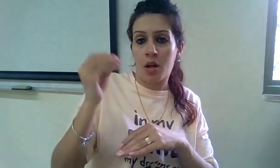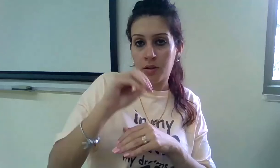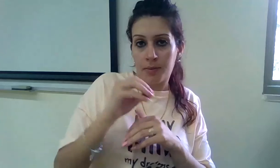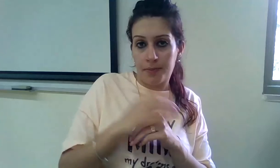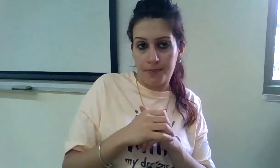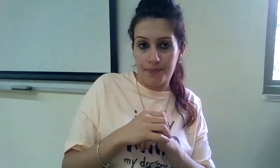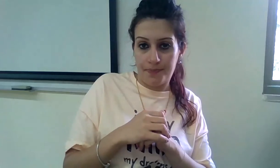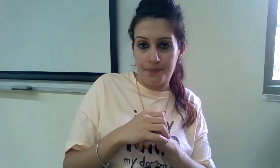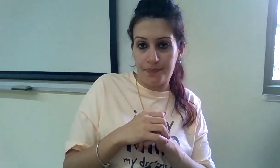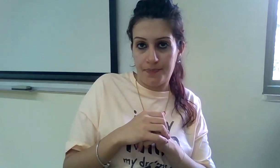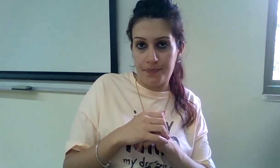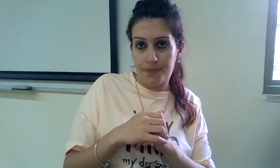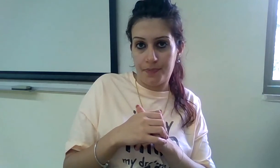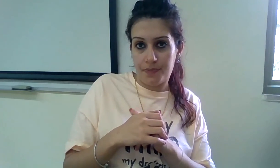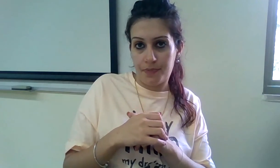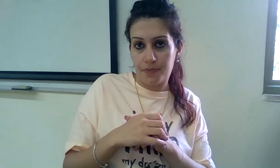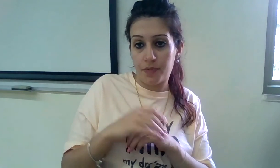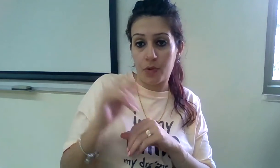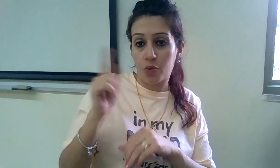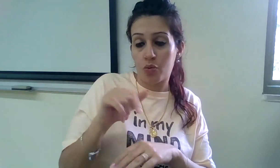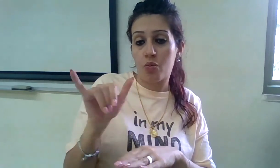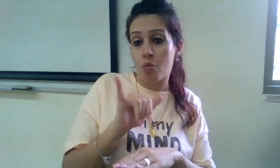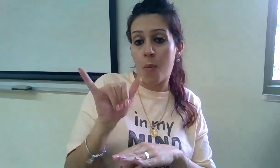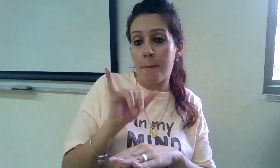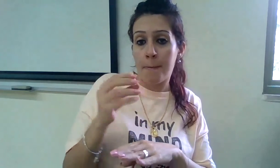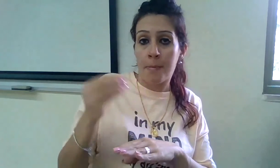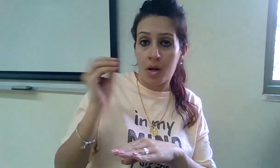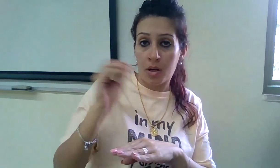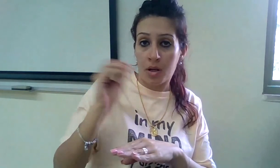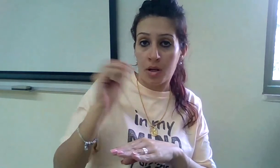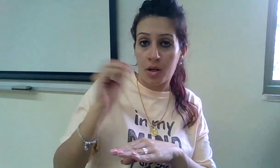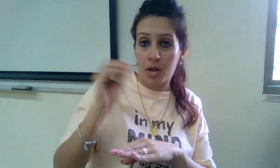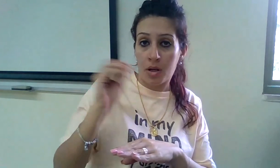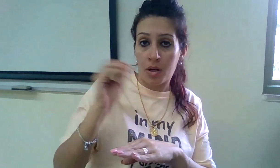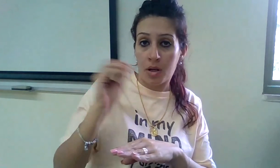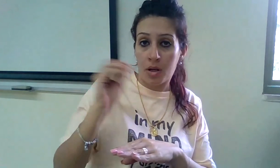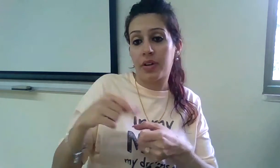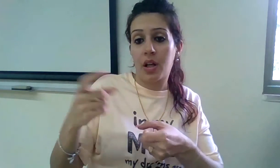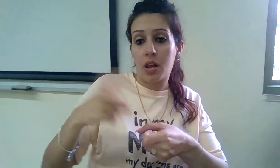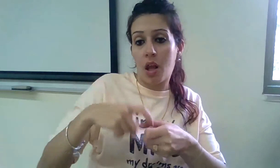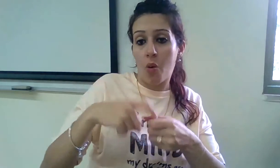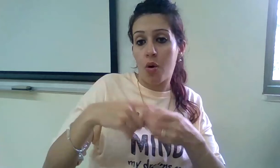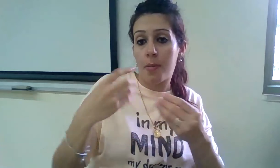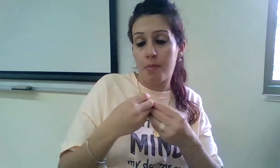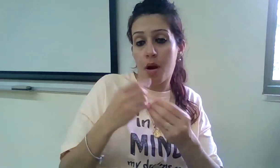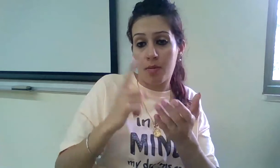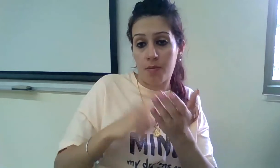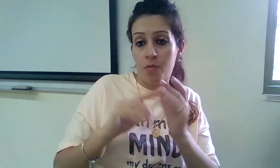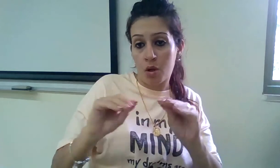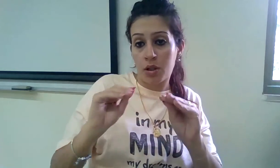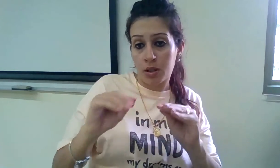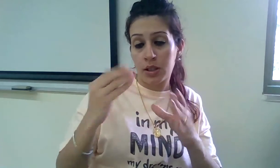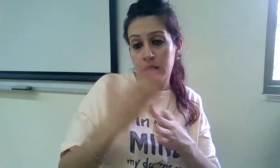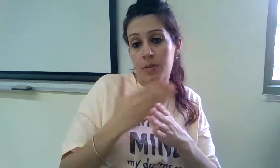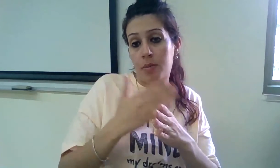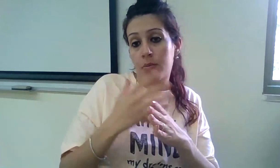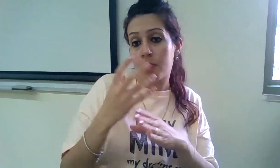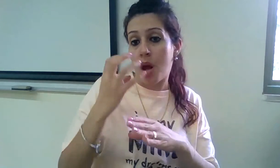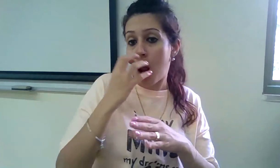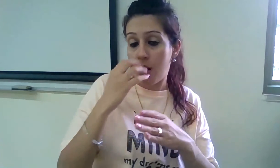ending quite positively, also that things are possible even if you have low resources or difficult circumstances.